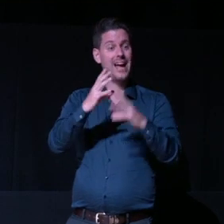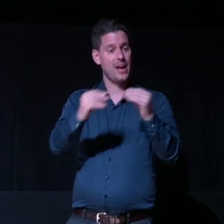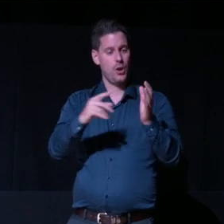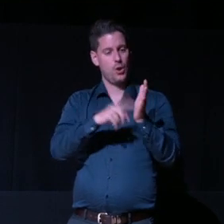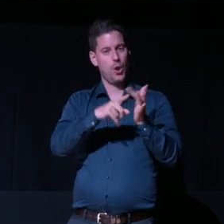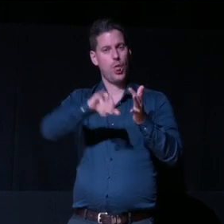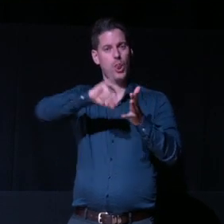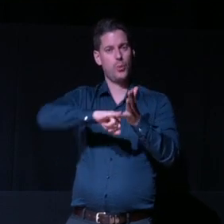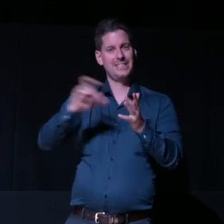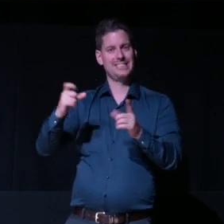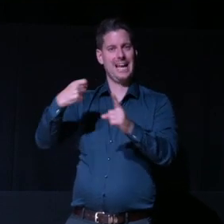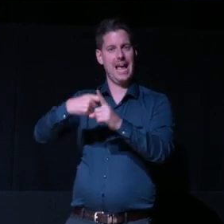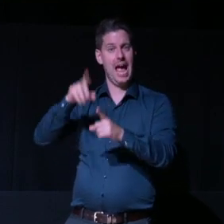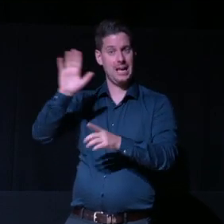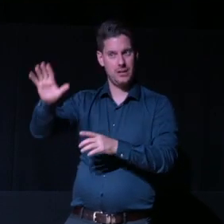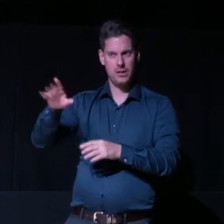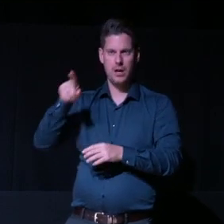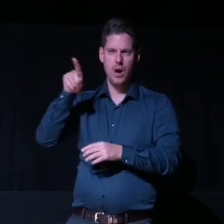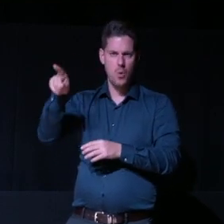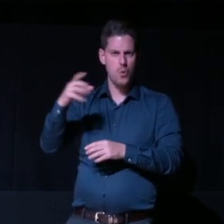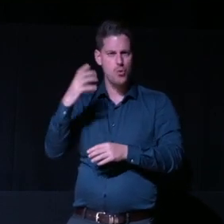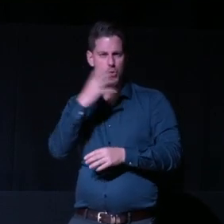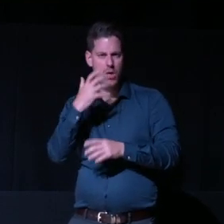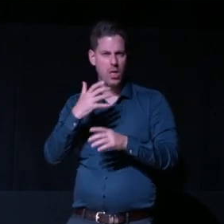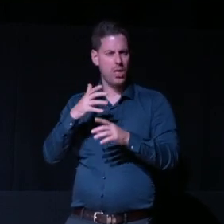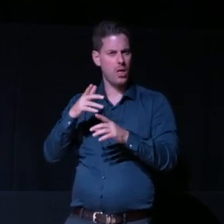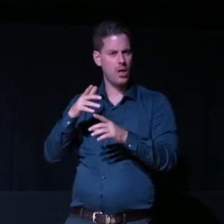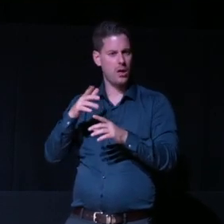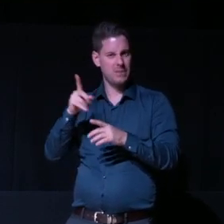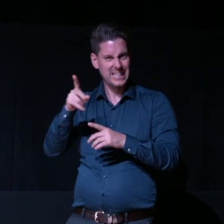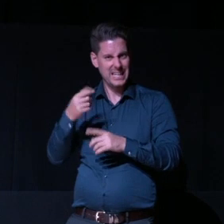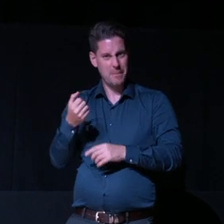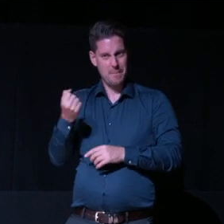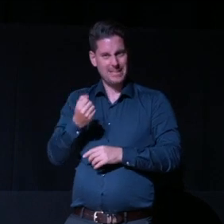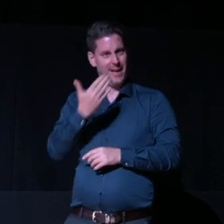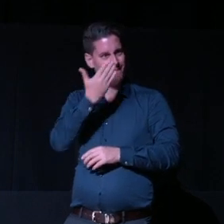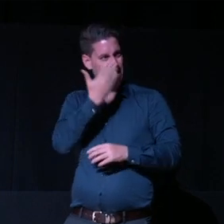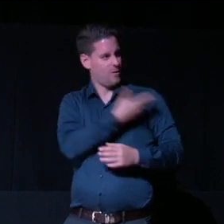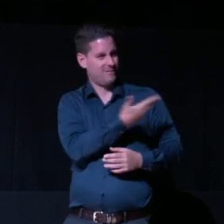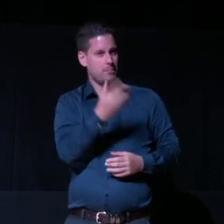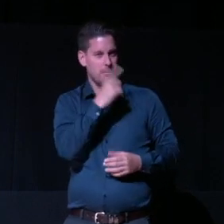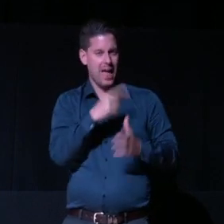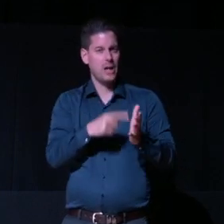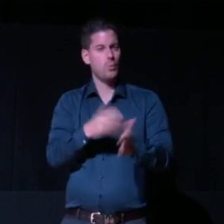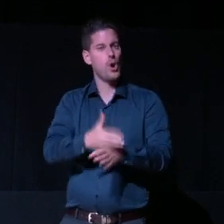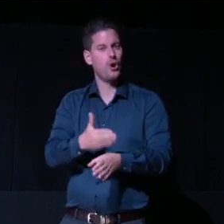It's often conflated with like he's doing edgy gear. No he masturbated in front of his colleagues. Louis CK is doing fine.